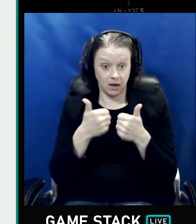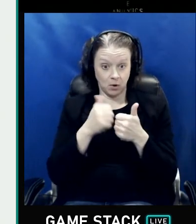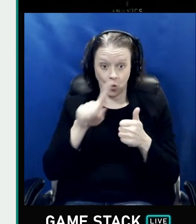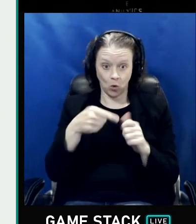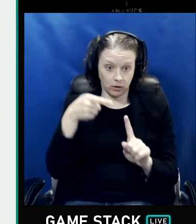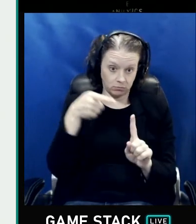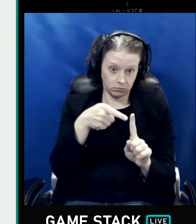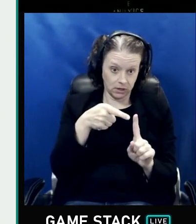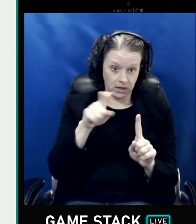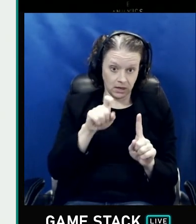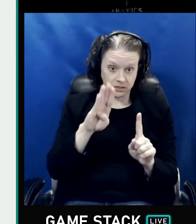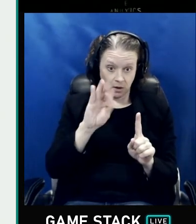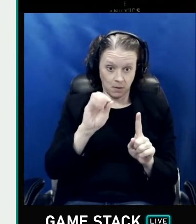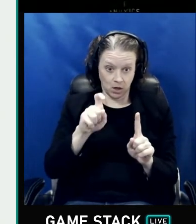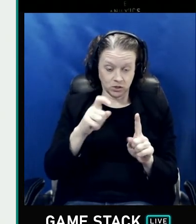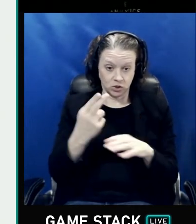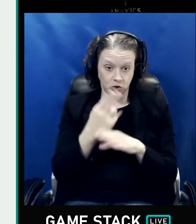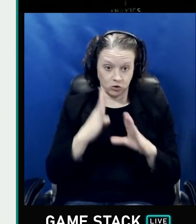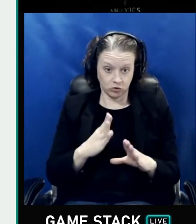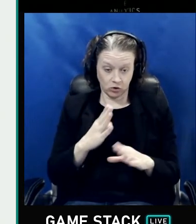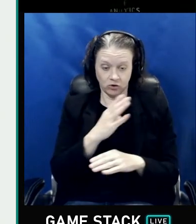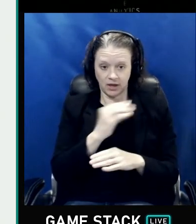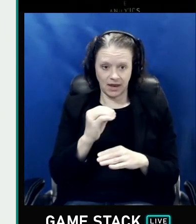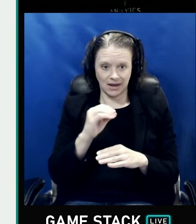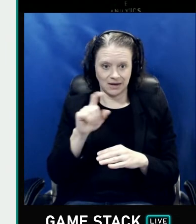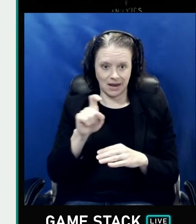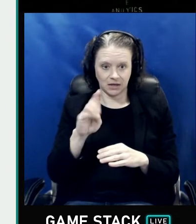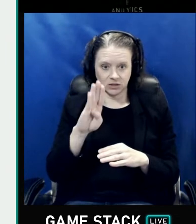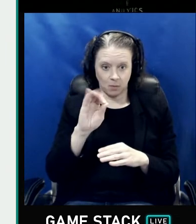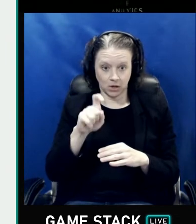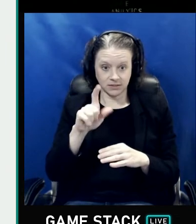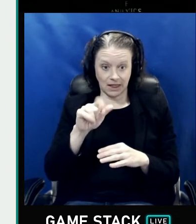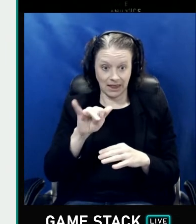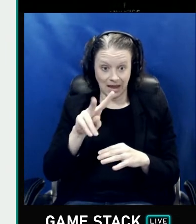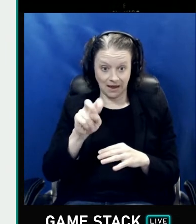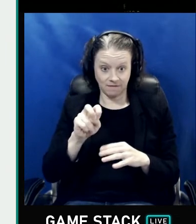PlayFab Party is completely free to use. The core networking in chat is free,